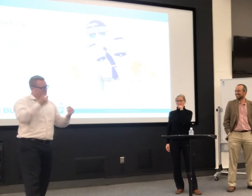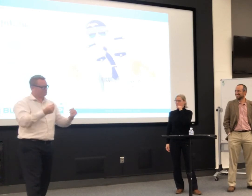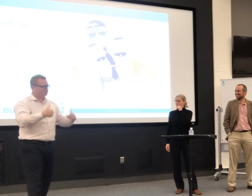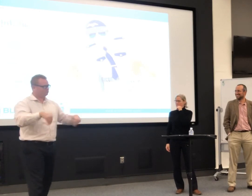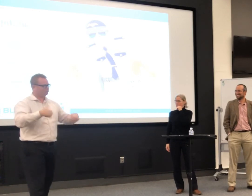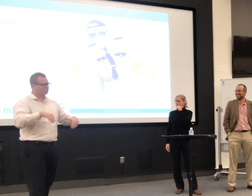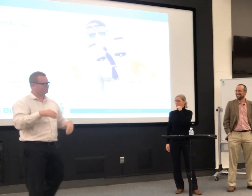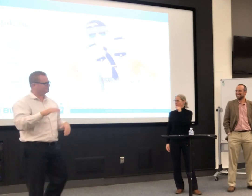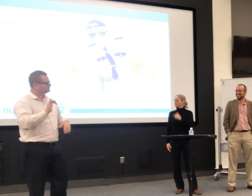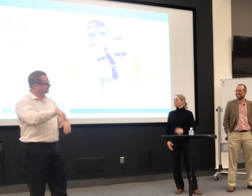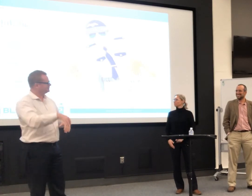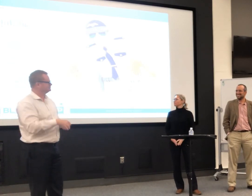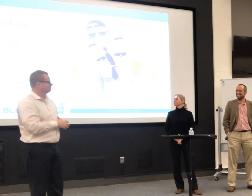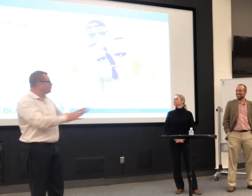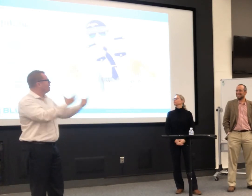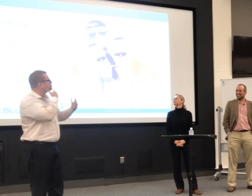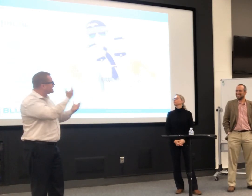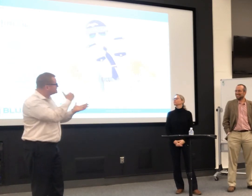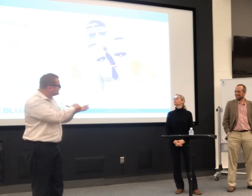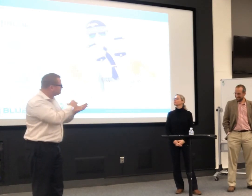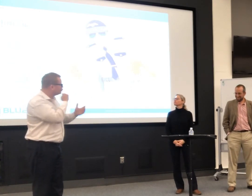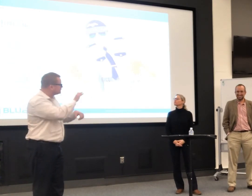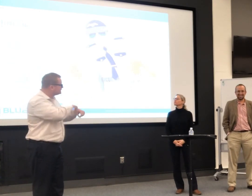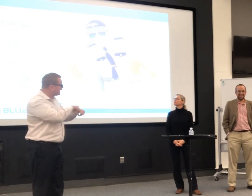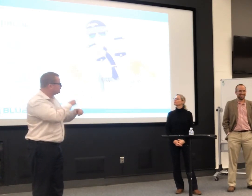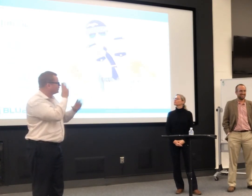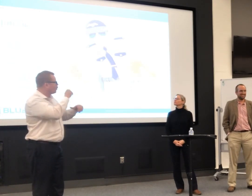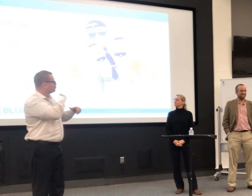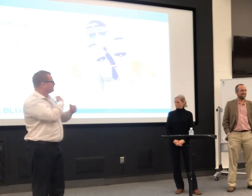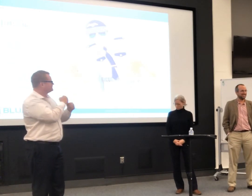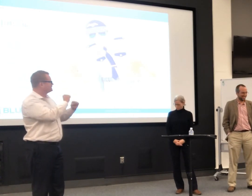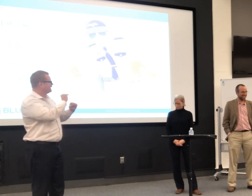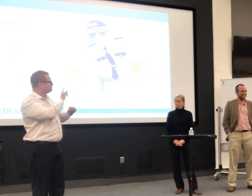Great point that you've made, good one. All right, thank you again for your time